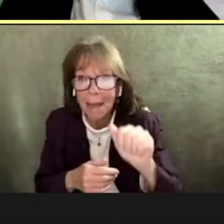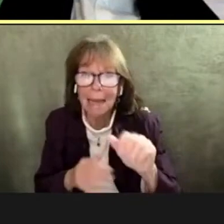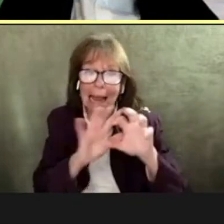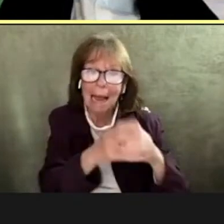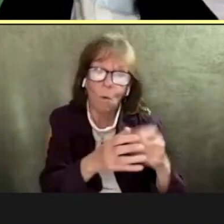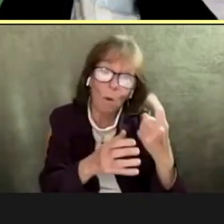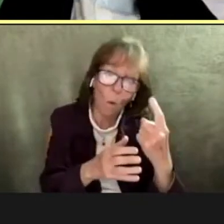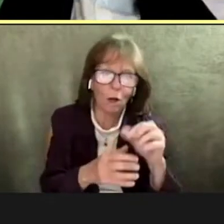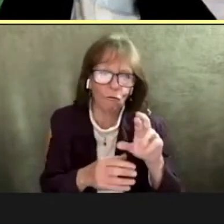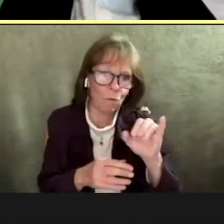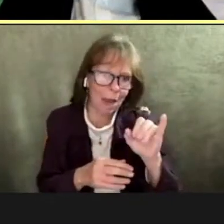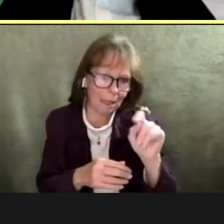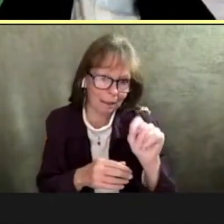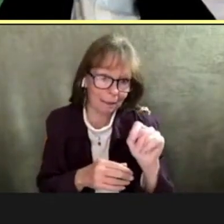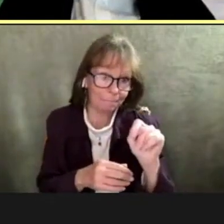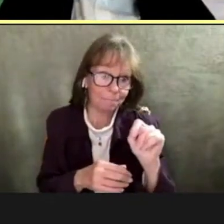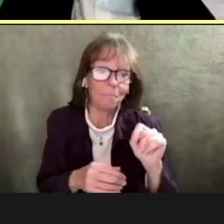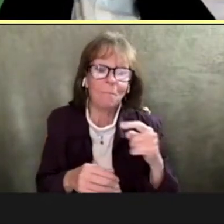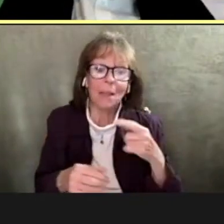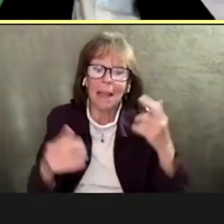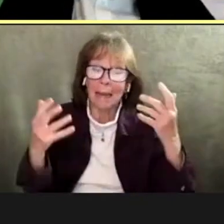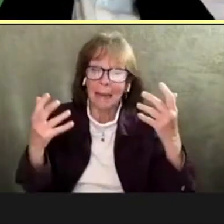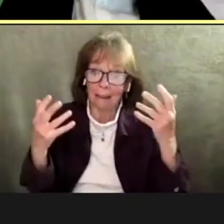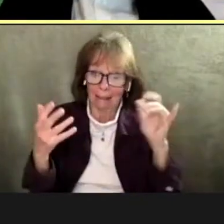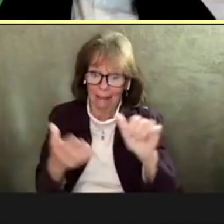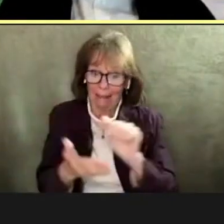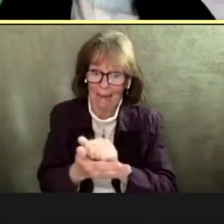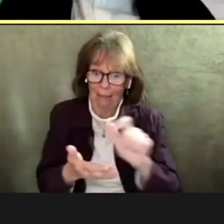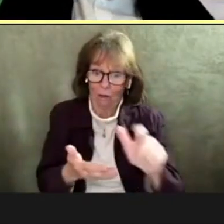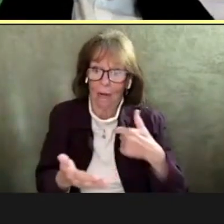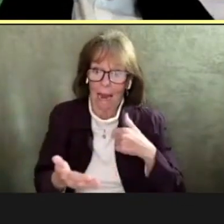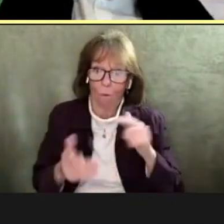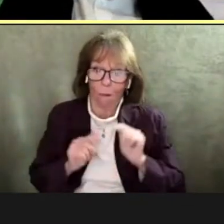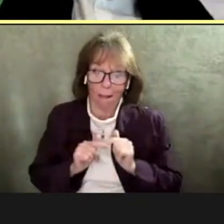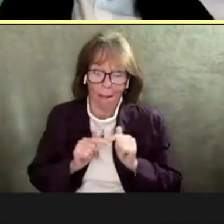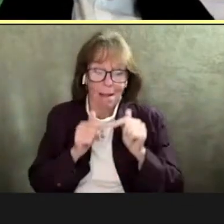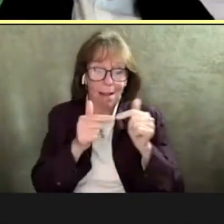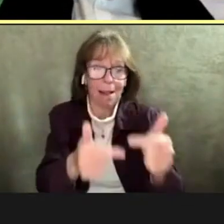And with that, I am going to pass on the conference to miss